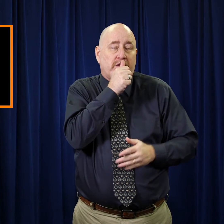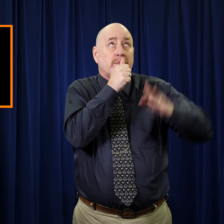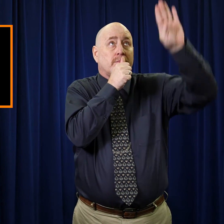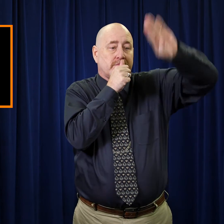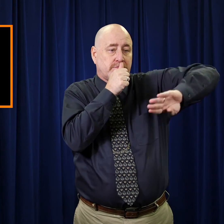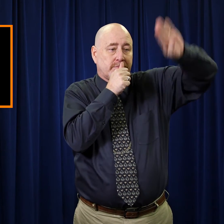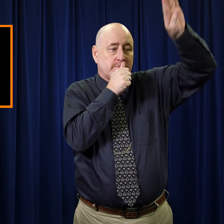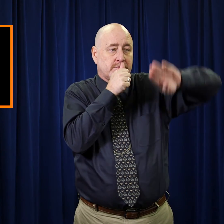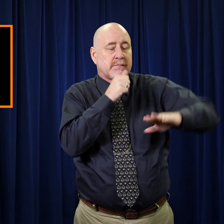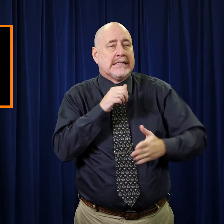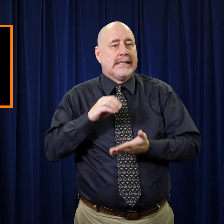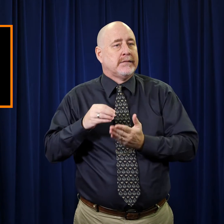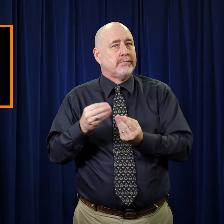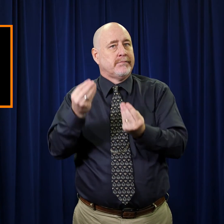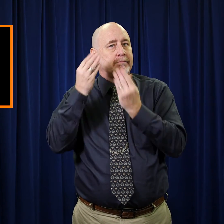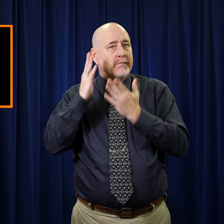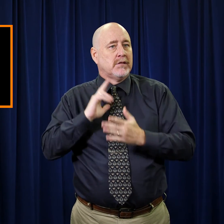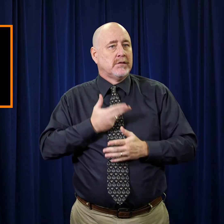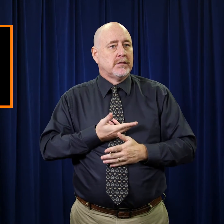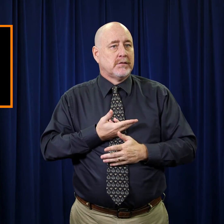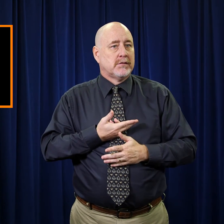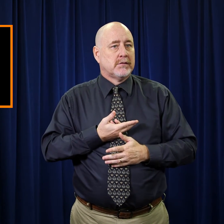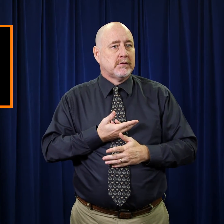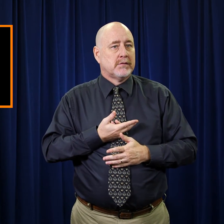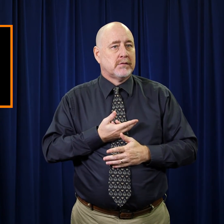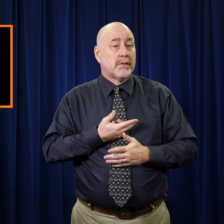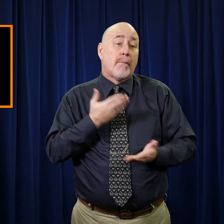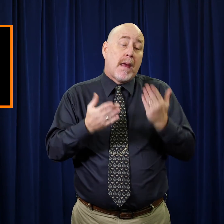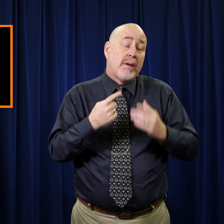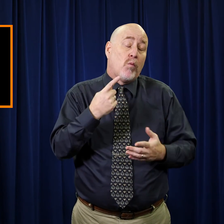just too personal and God honored Moses by not revealing them. Think of the